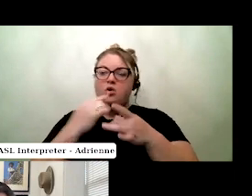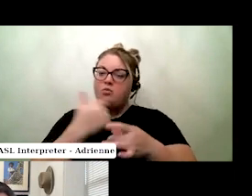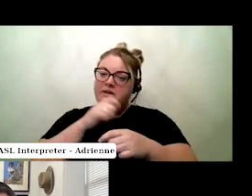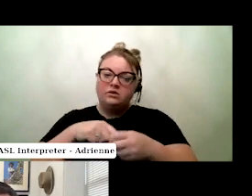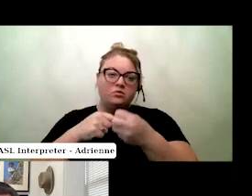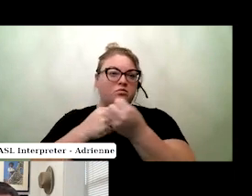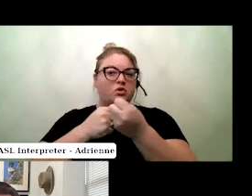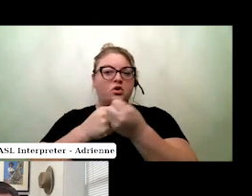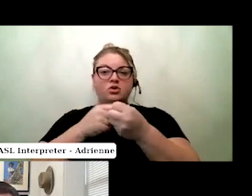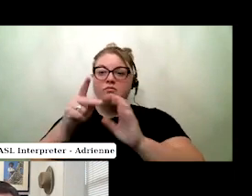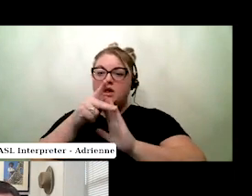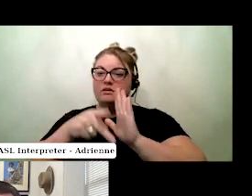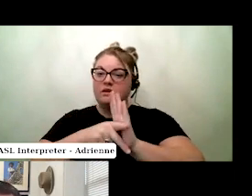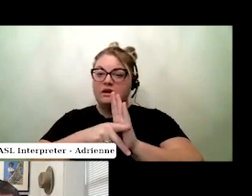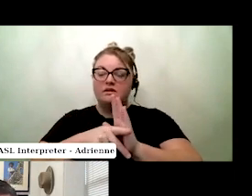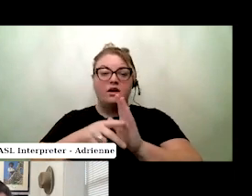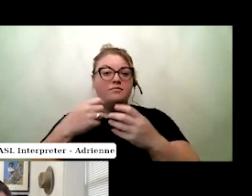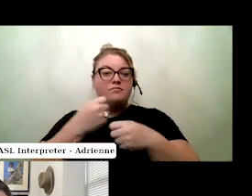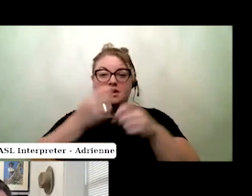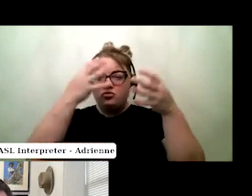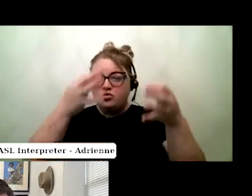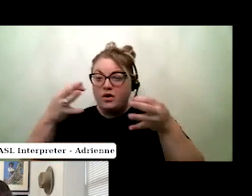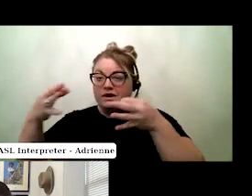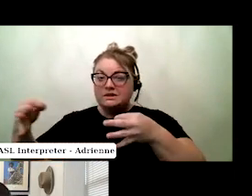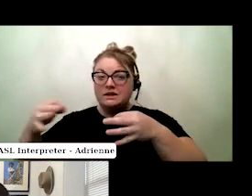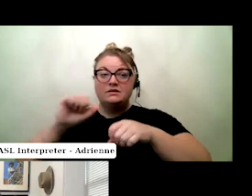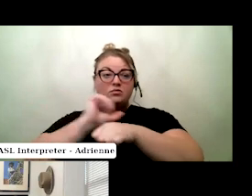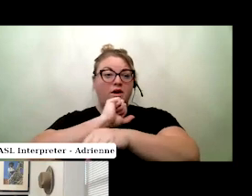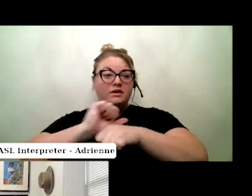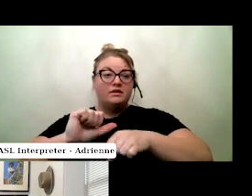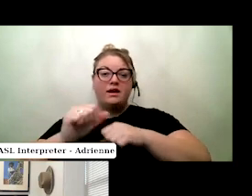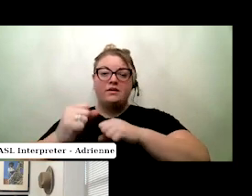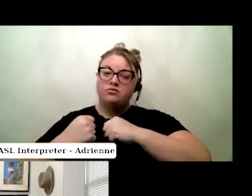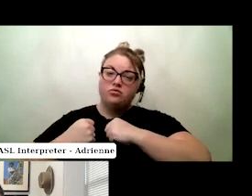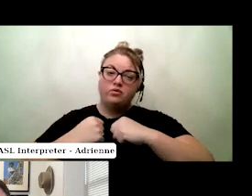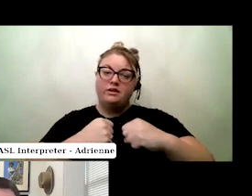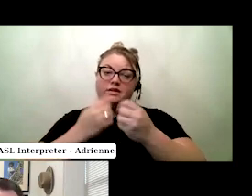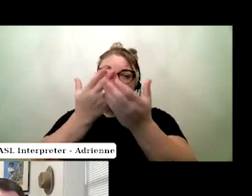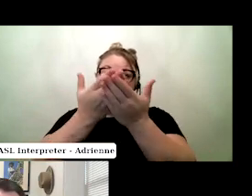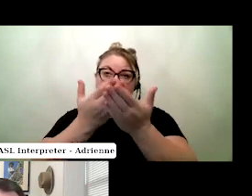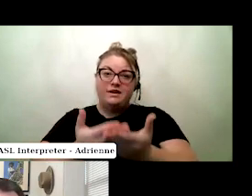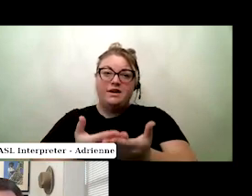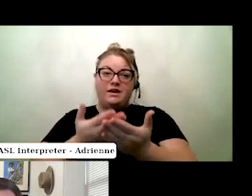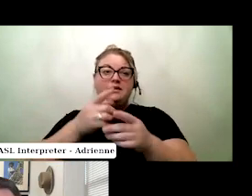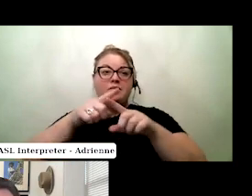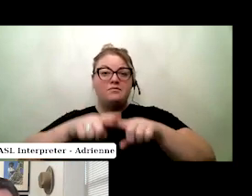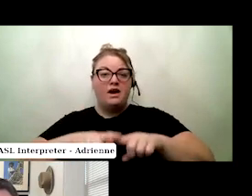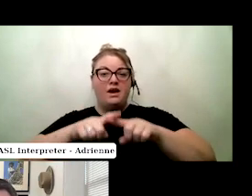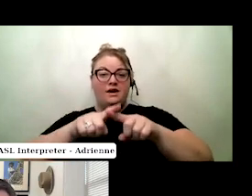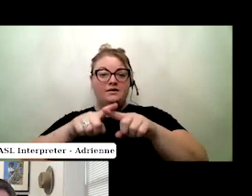To make choices in practice and to strengthen the evidence base for the powerful impact that direct care workers and family caregivers. Can have on.